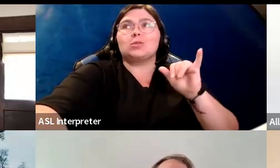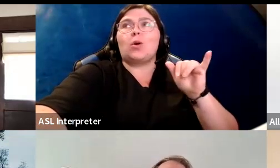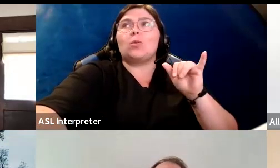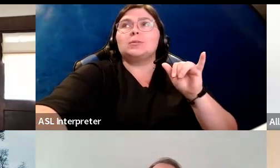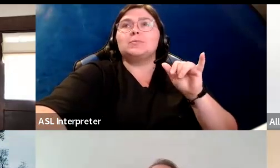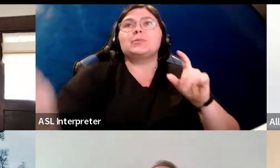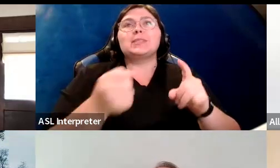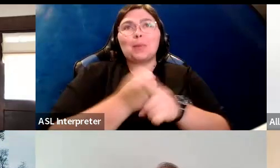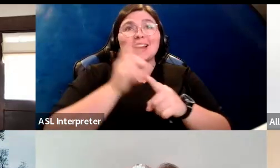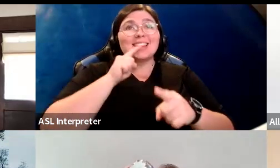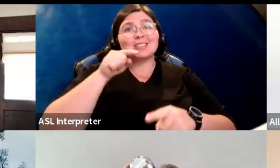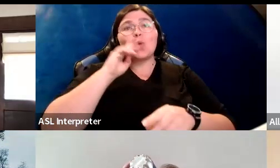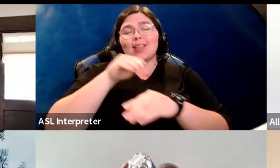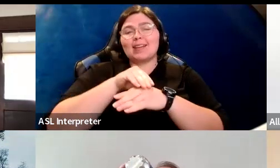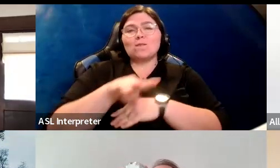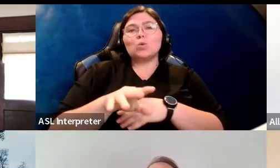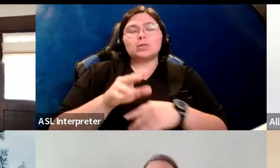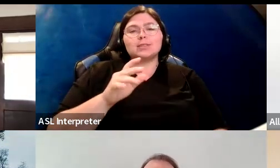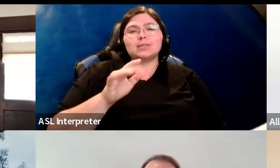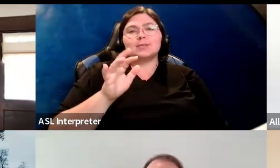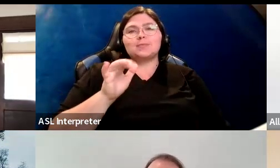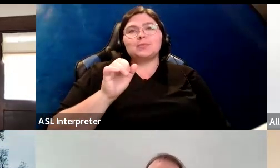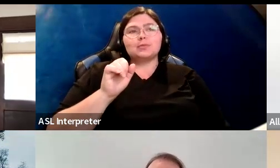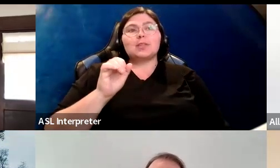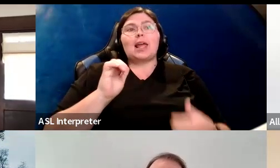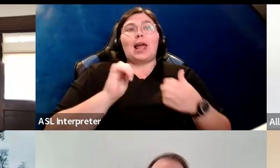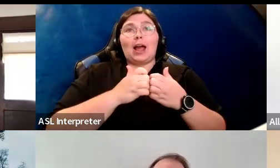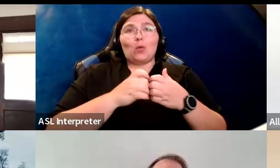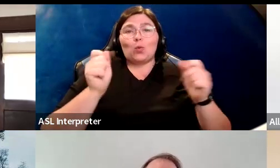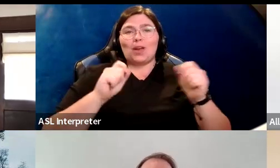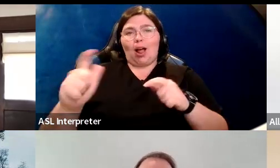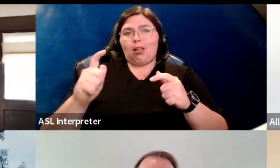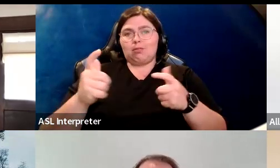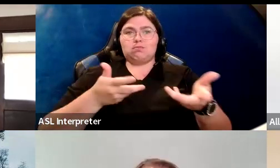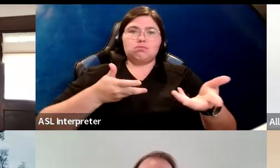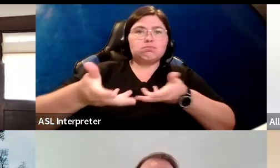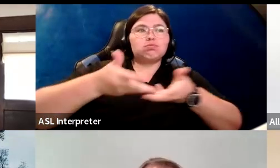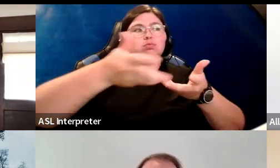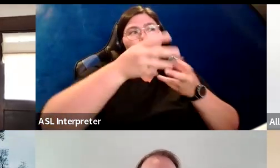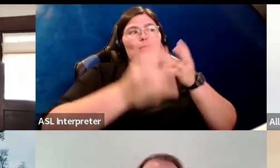it will influence how we all interact with the world too.